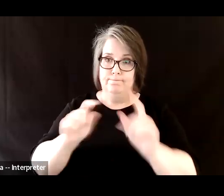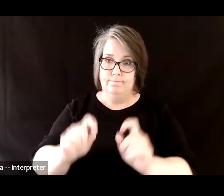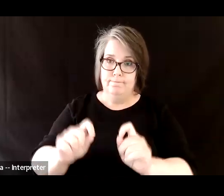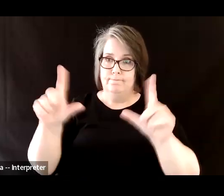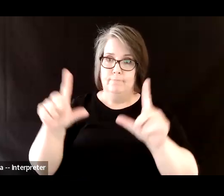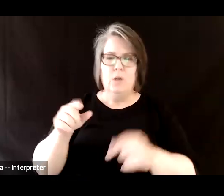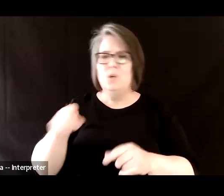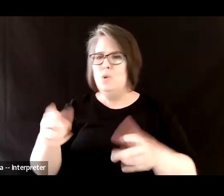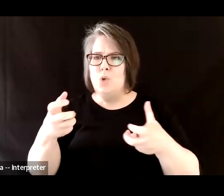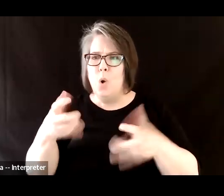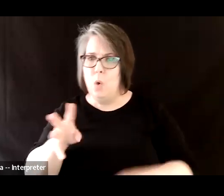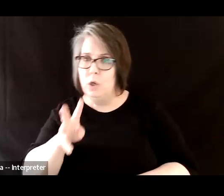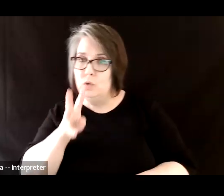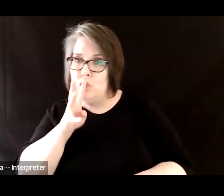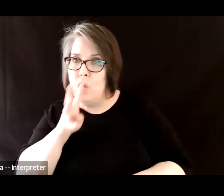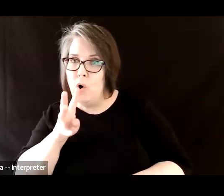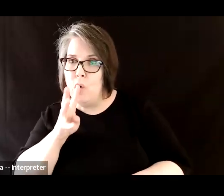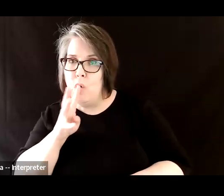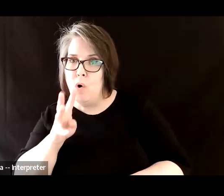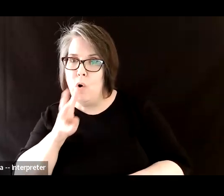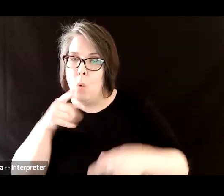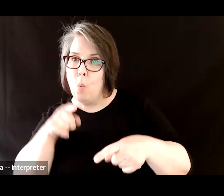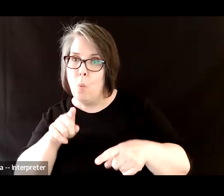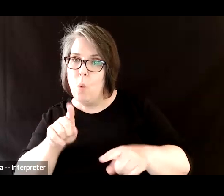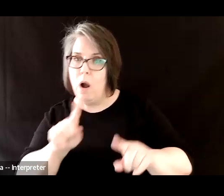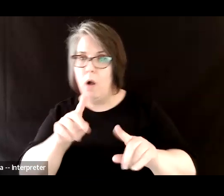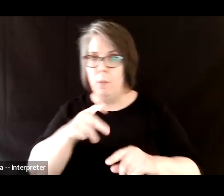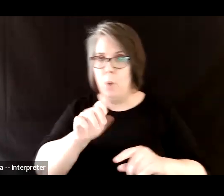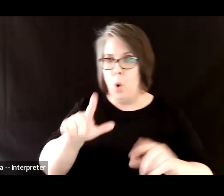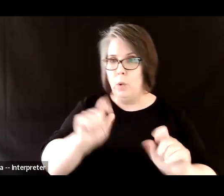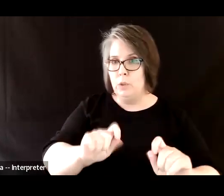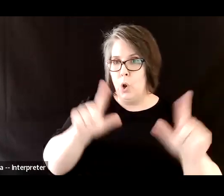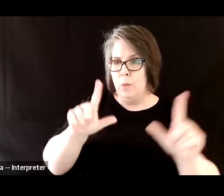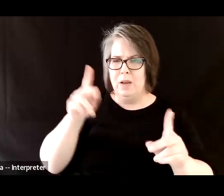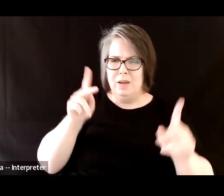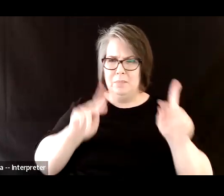You don't want to be talking over that poll that has been launched. People are trying to read the